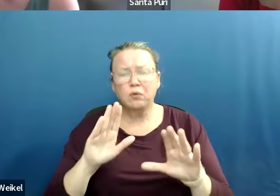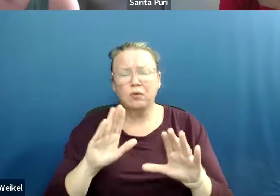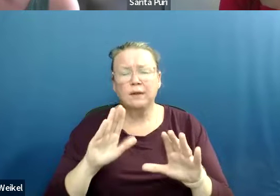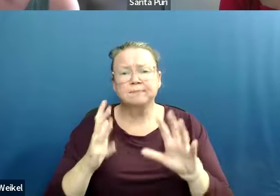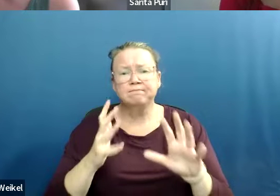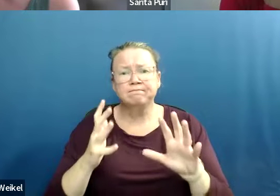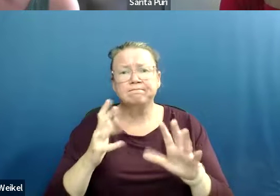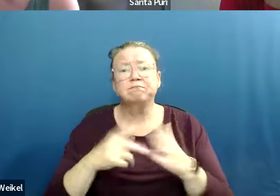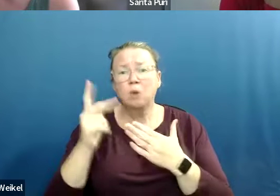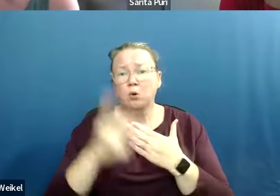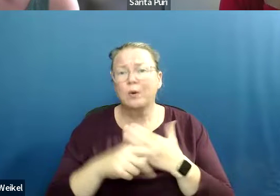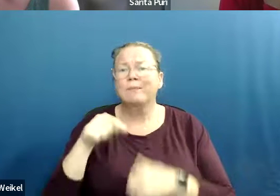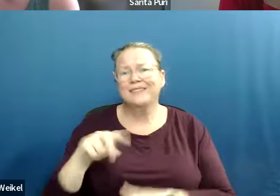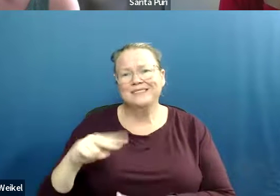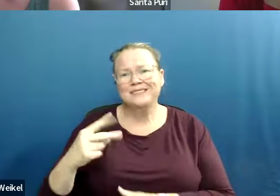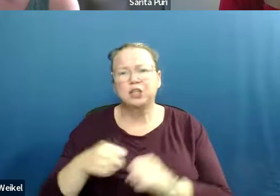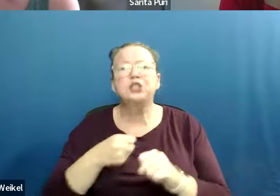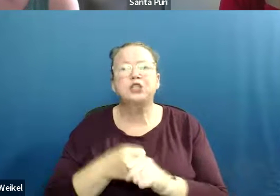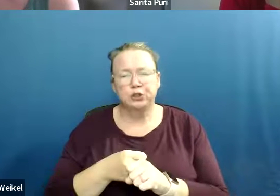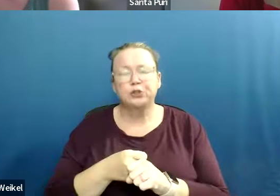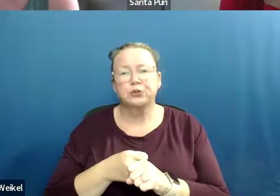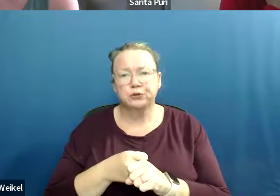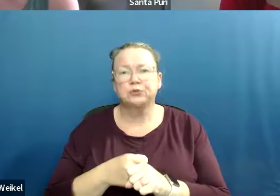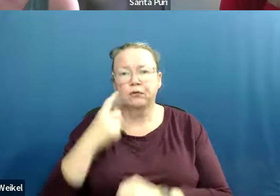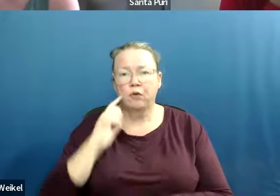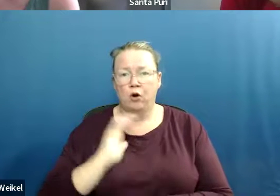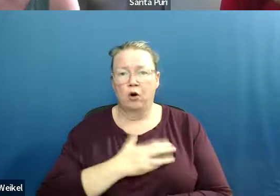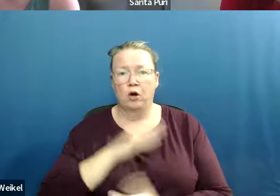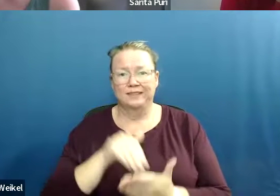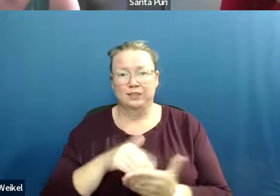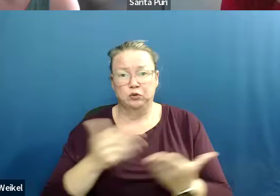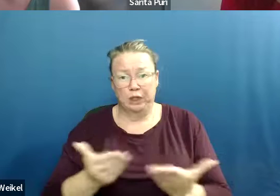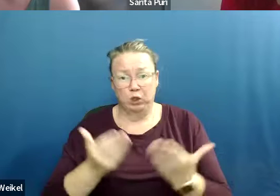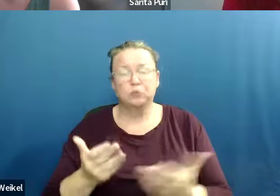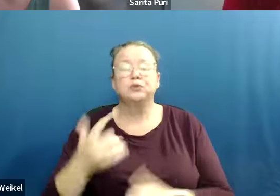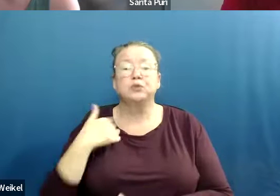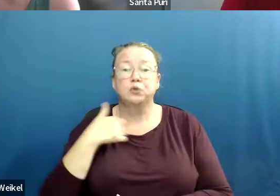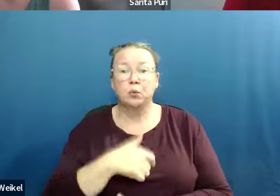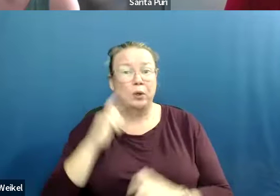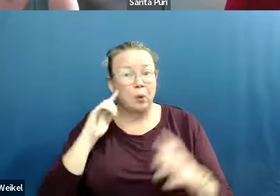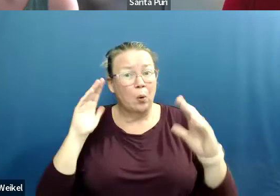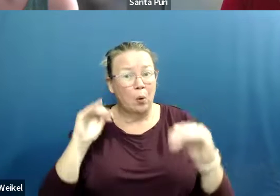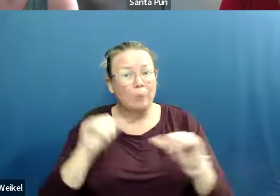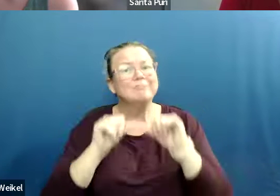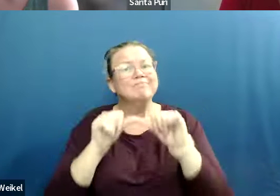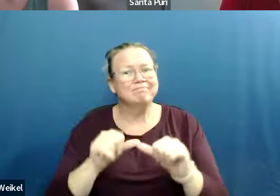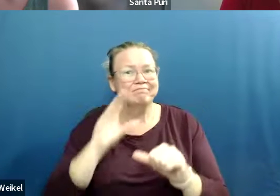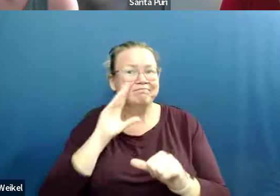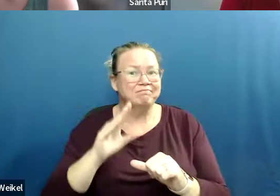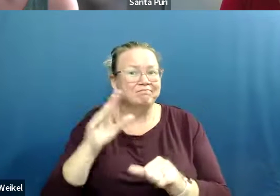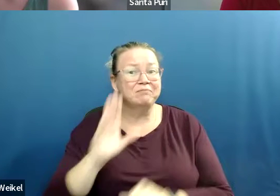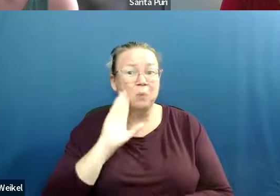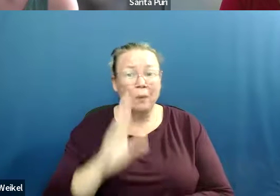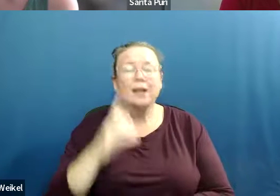Sarita Puri: program. This is second year through our center. So we are hoping to continue that in future as well, because we have good.